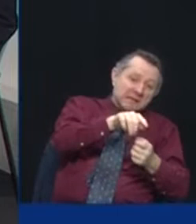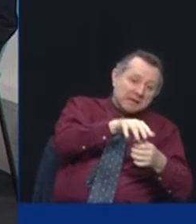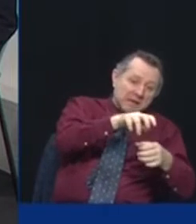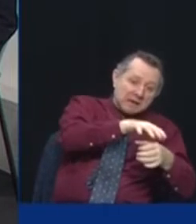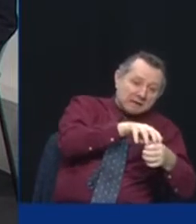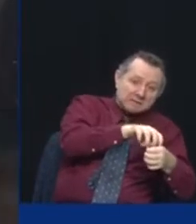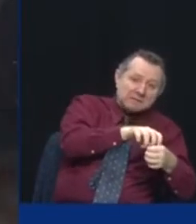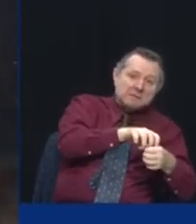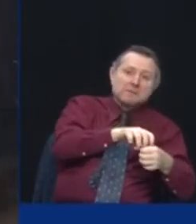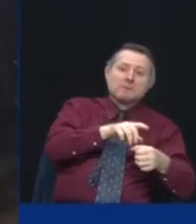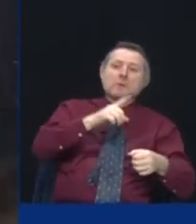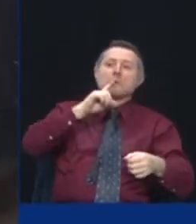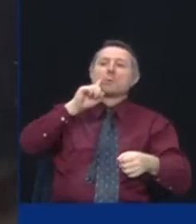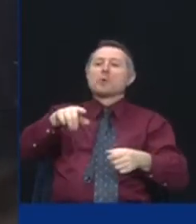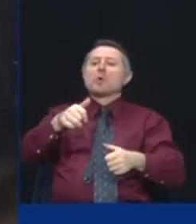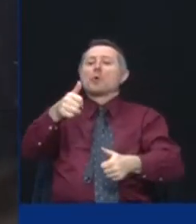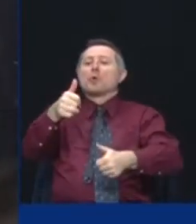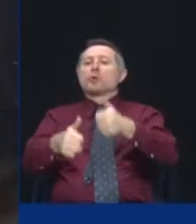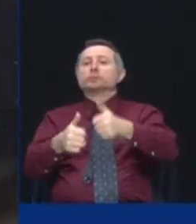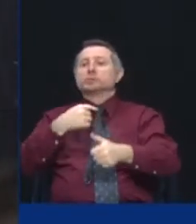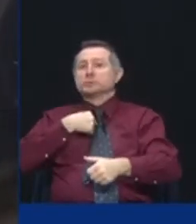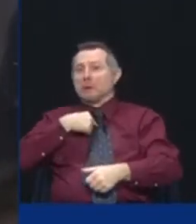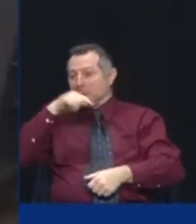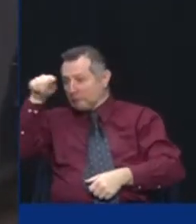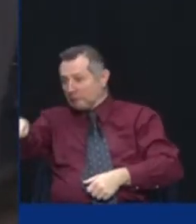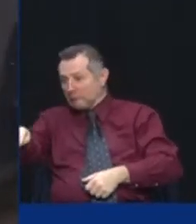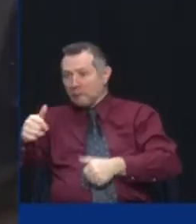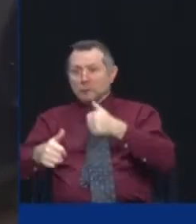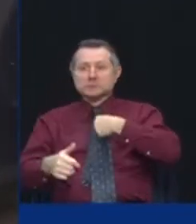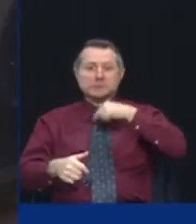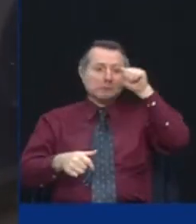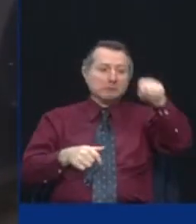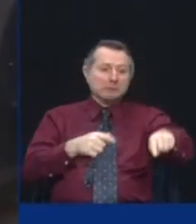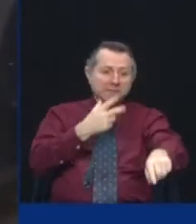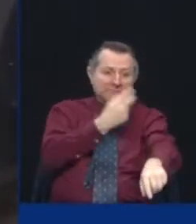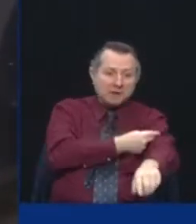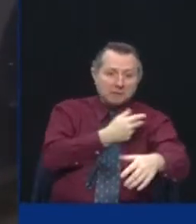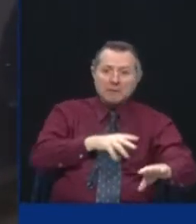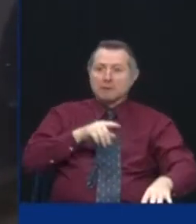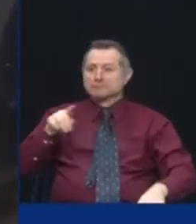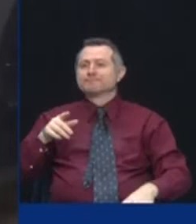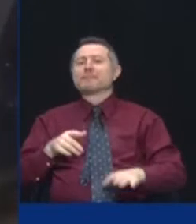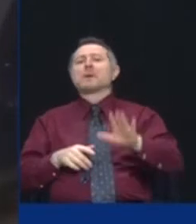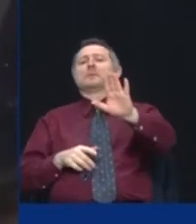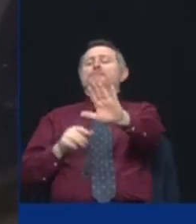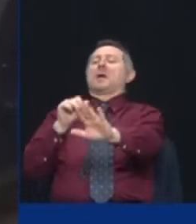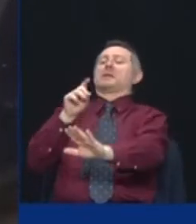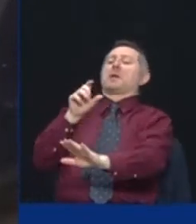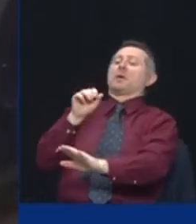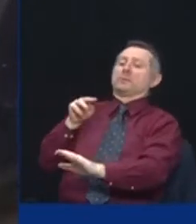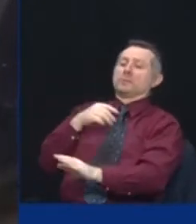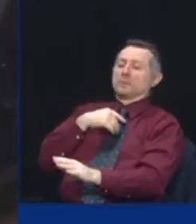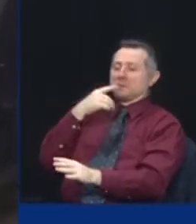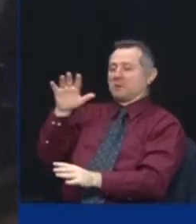IF I BUY A TICKET, DO I BUY A SPECIFIC SECTION, OR DO YOU PUT ME IN A SECTION BASED ON MY STATUS? YEAH.